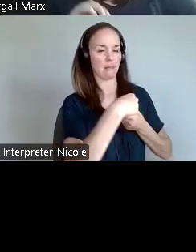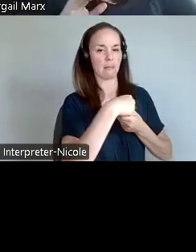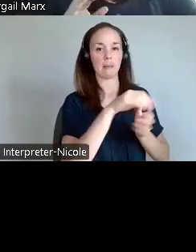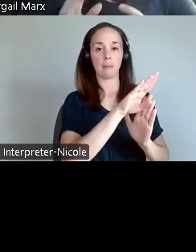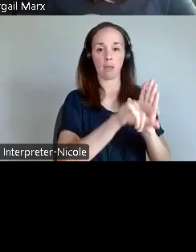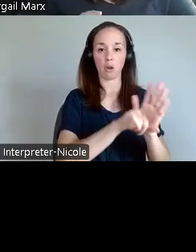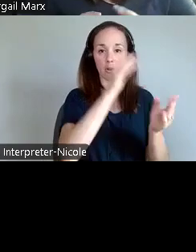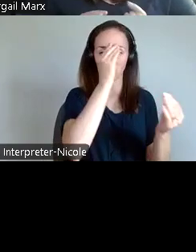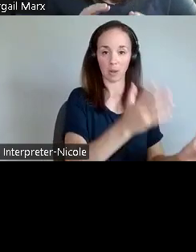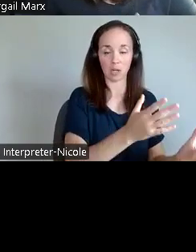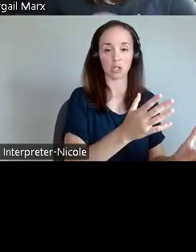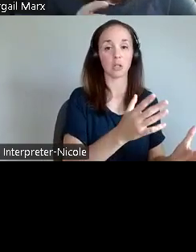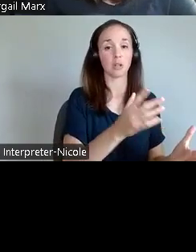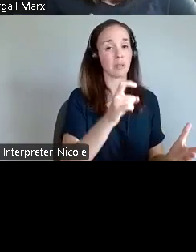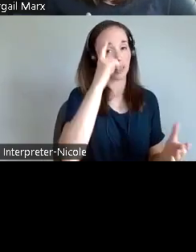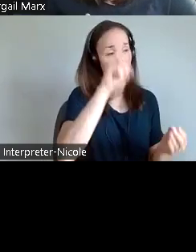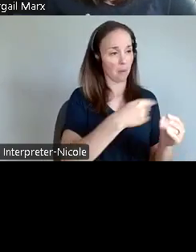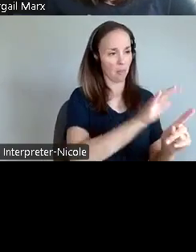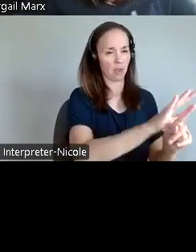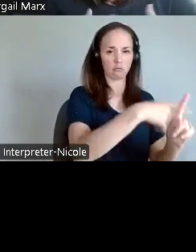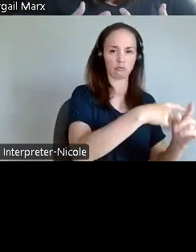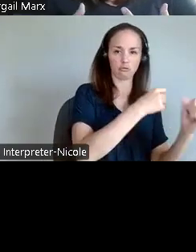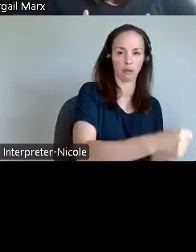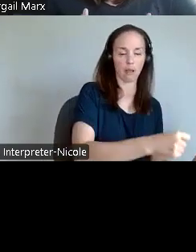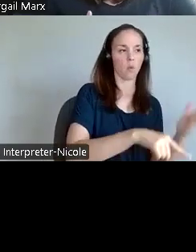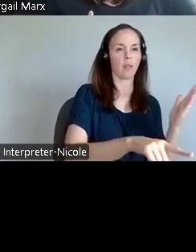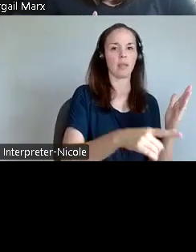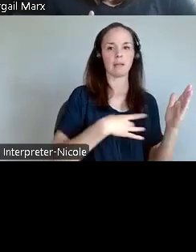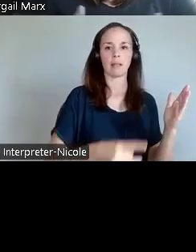about their strengths and their communication interests because for each individual,